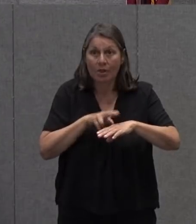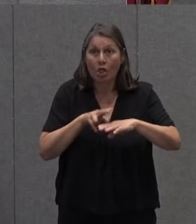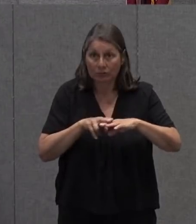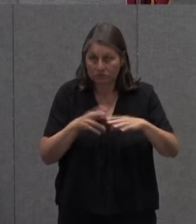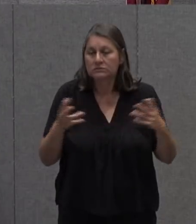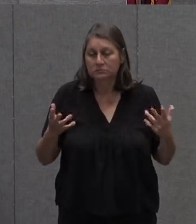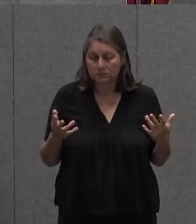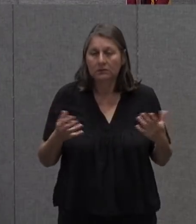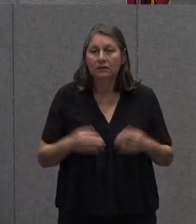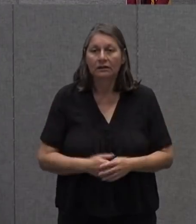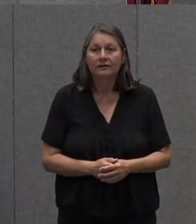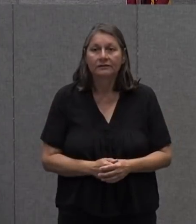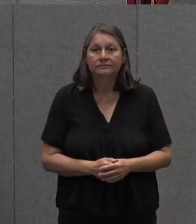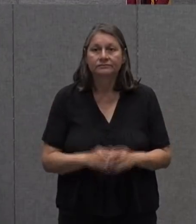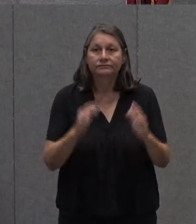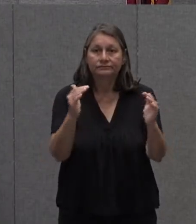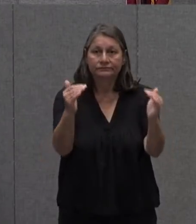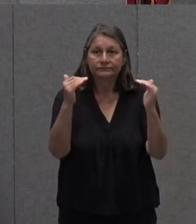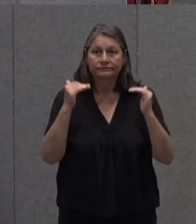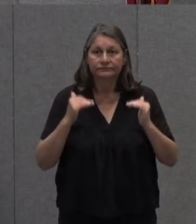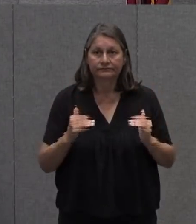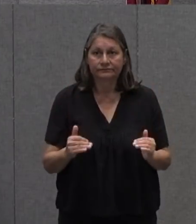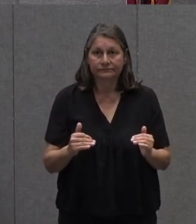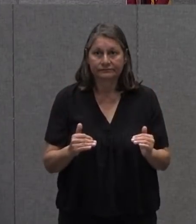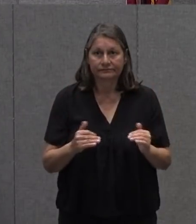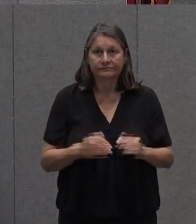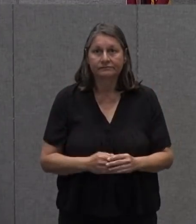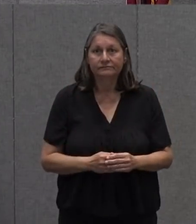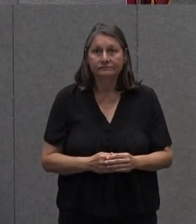Then you need an action.